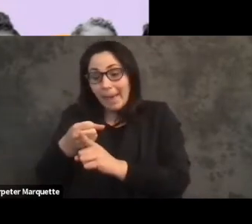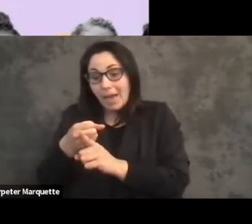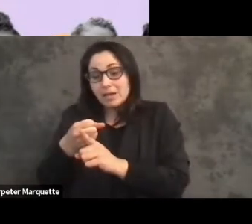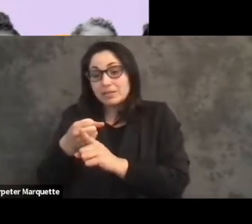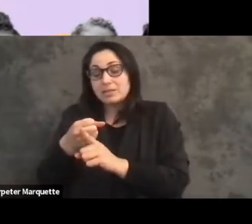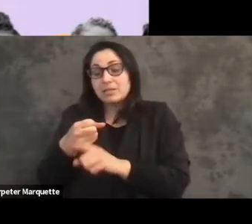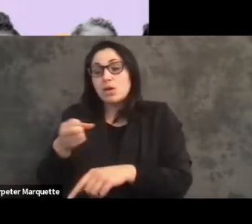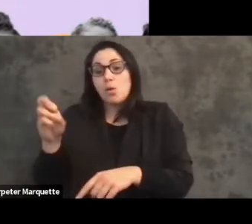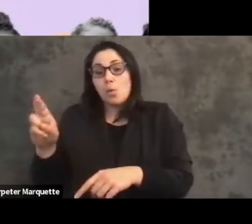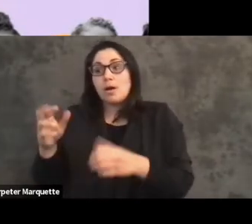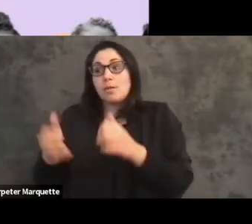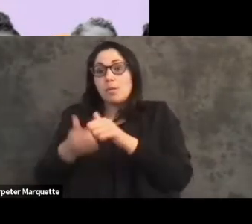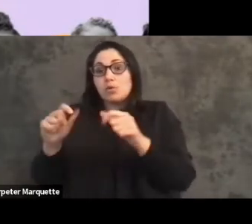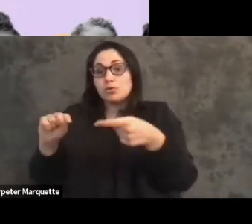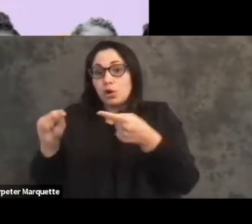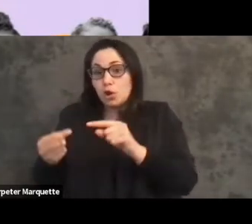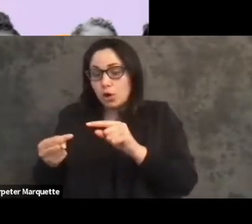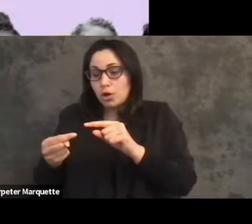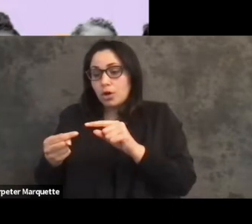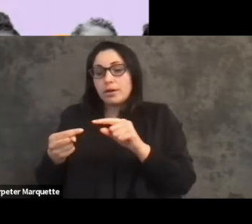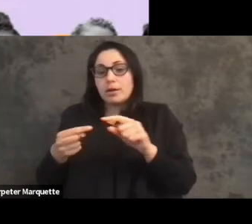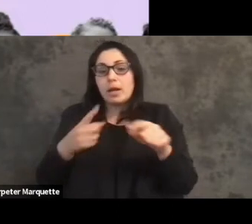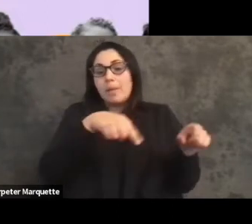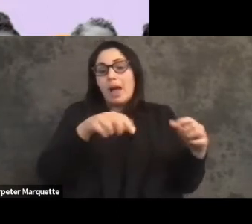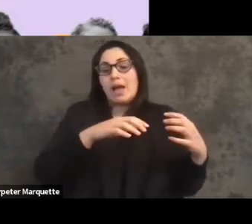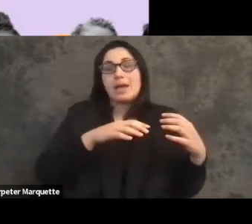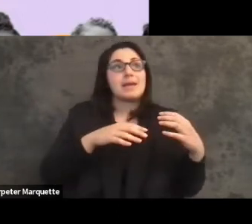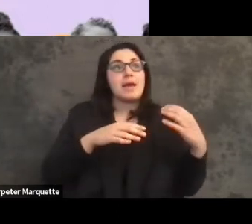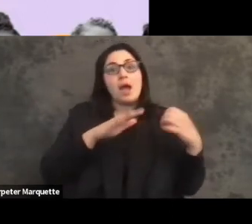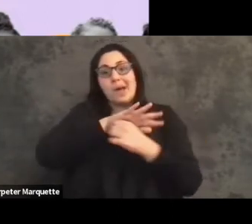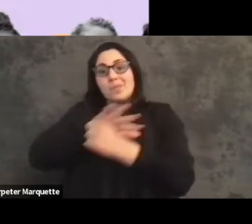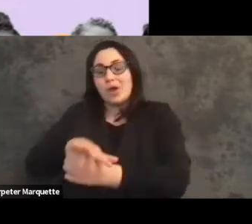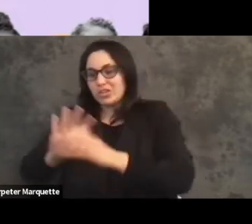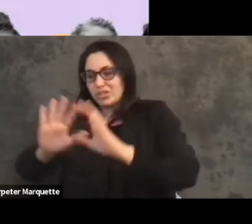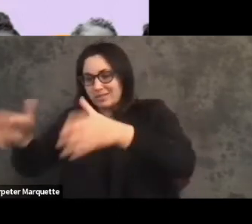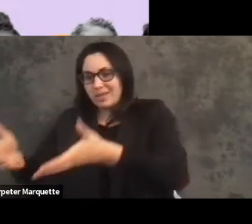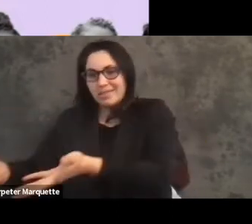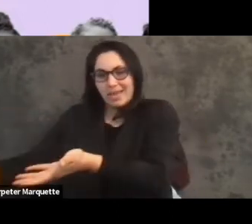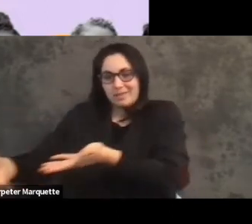community is that we remember to always hold those who are most directly impacted and those